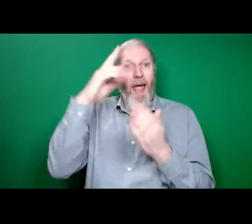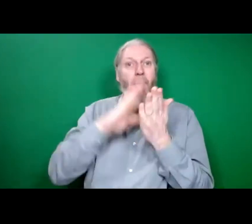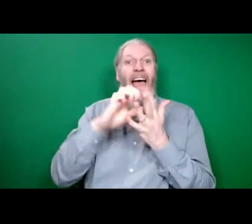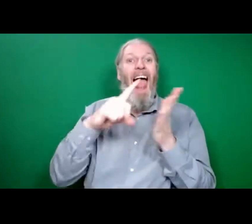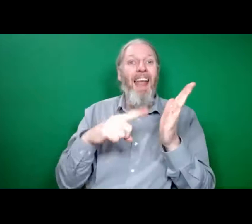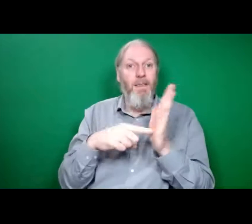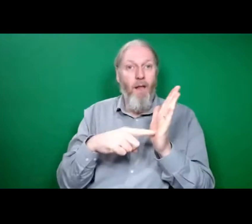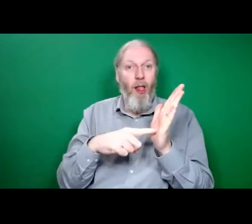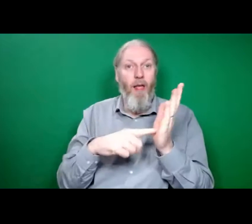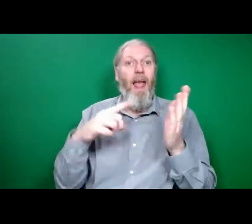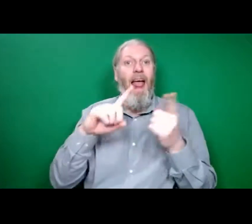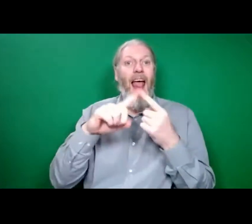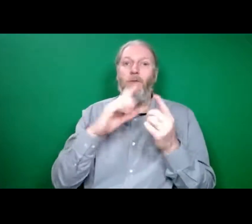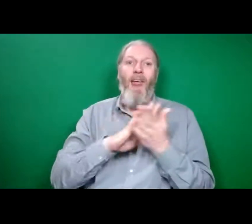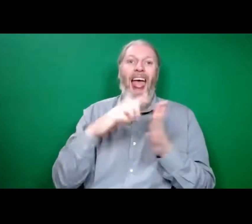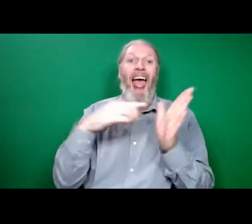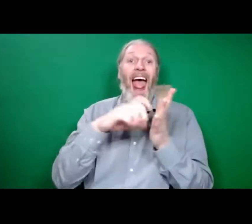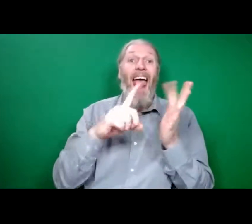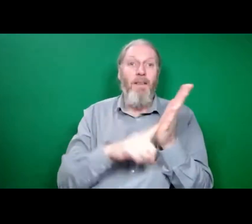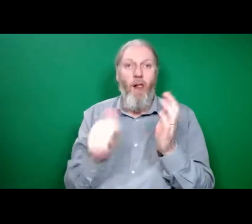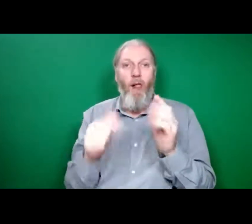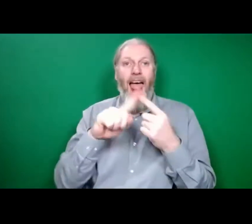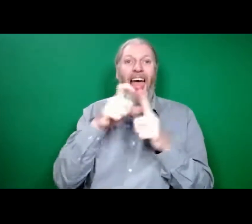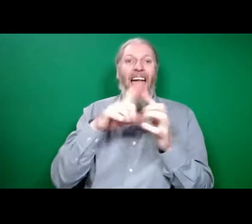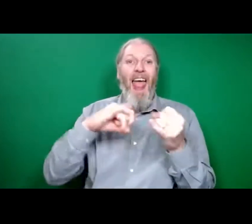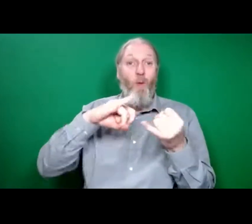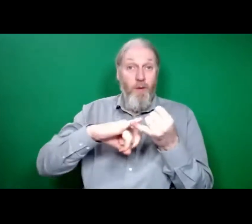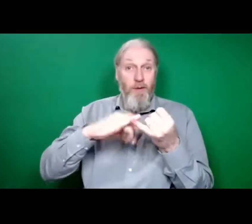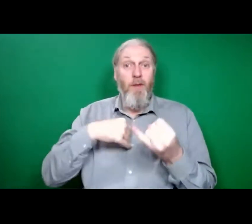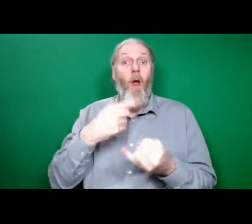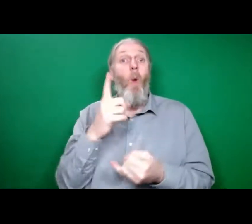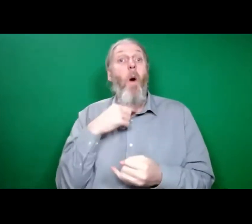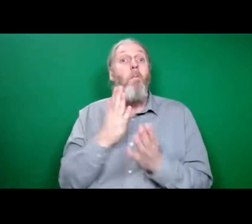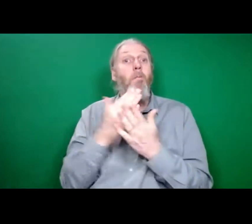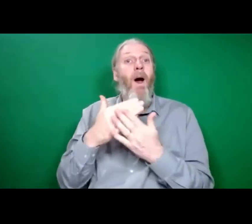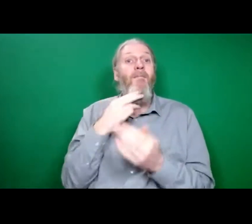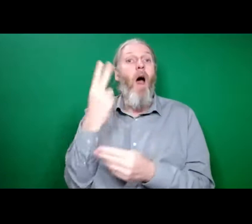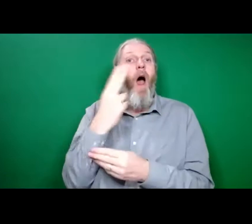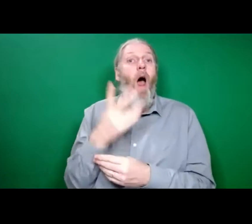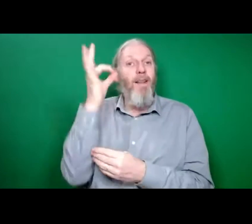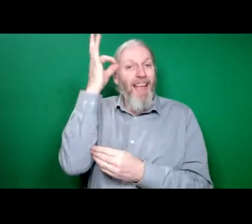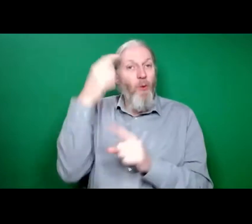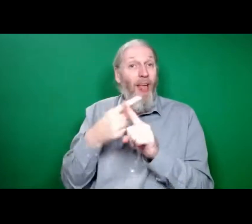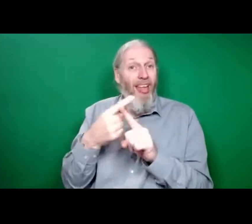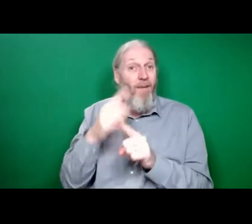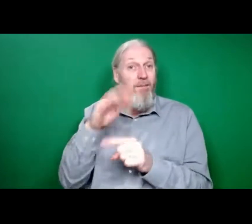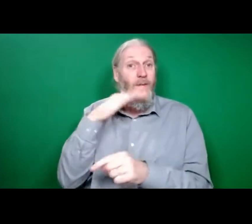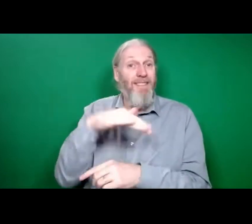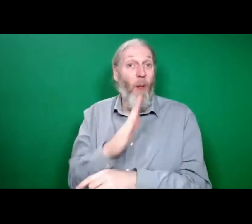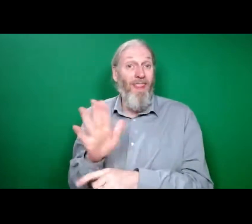If you wish to use the BSL, please pin them. You will see them as BSL on the participants list.